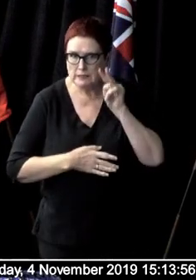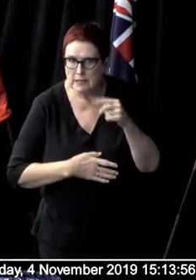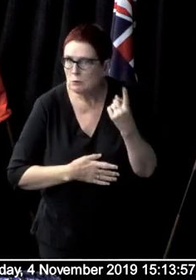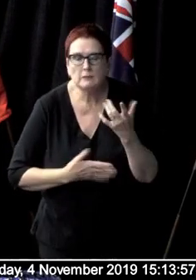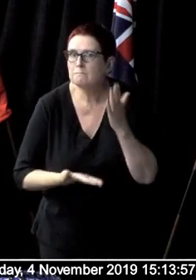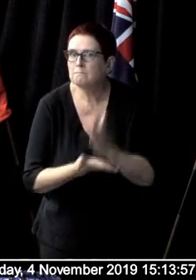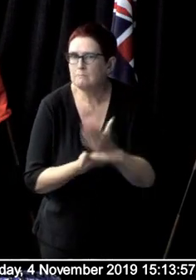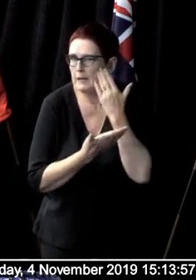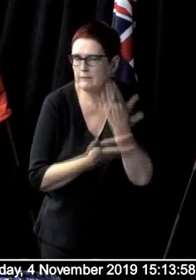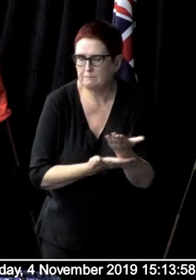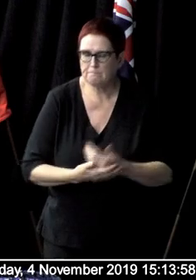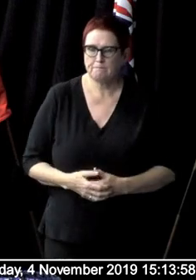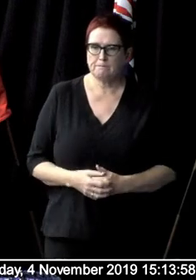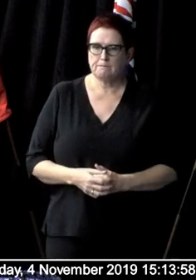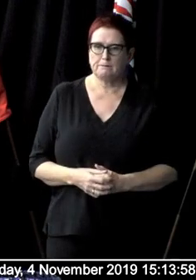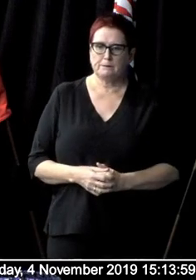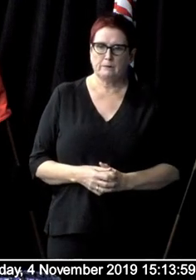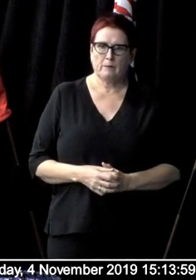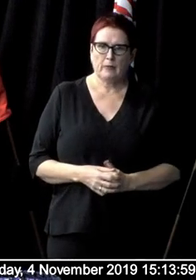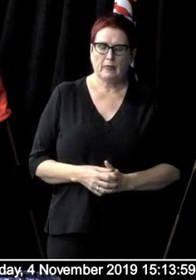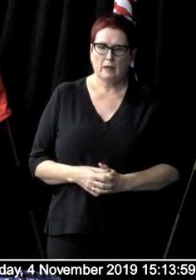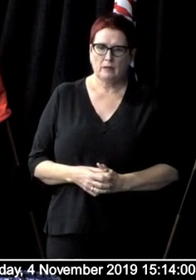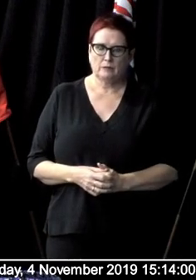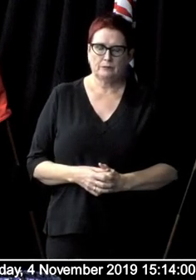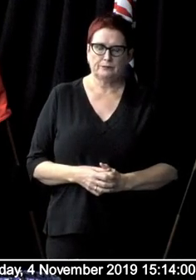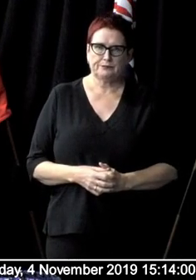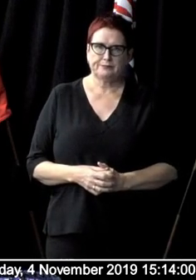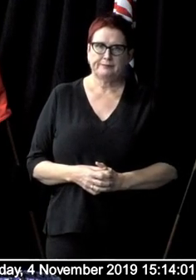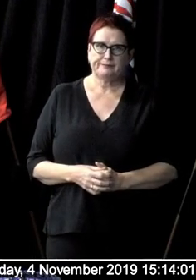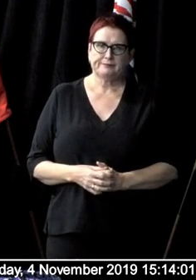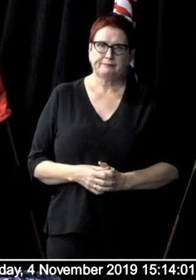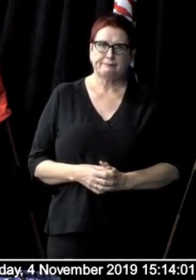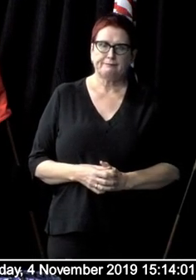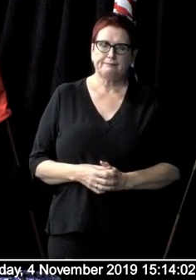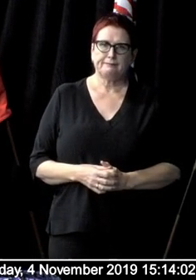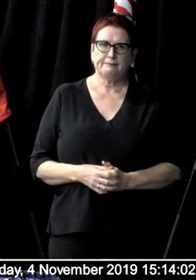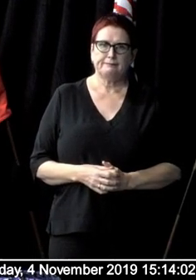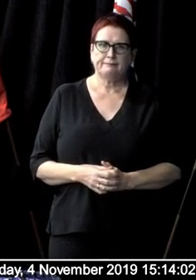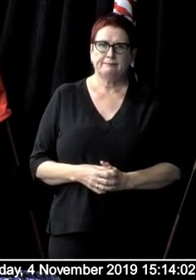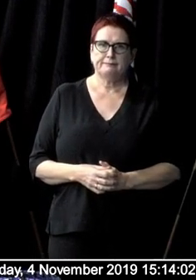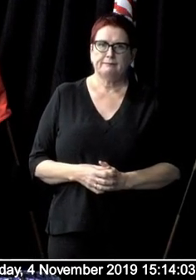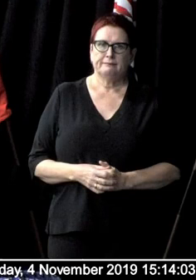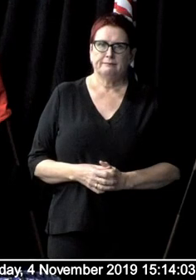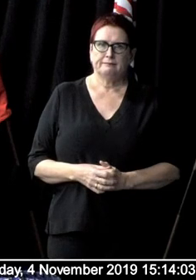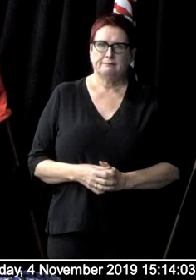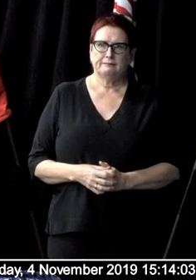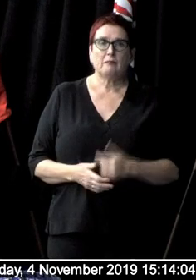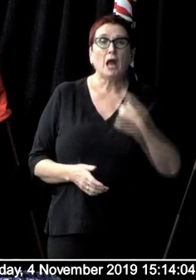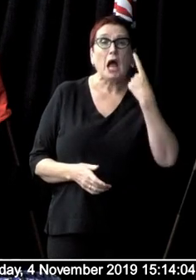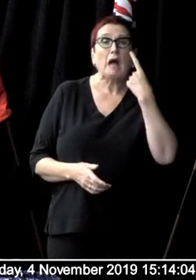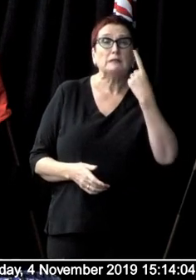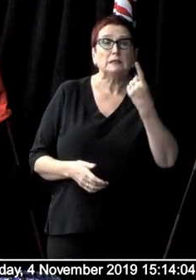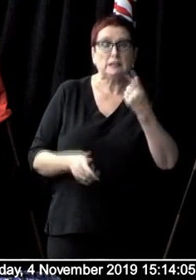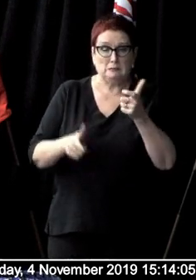Sometimes, I – the – I have seen a restraint room in a high school that we